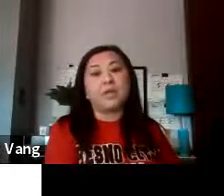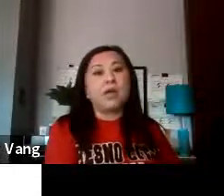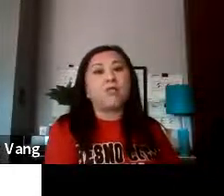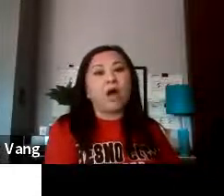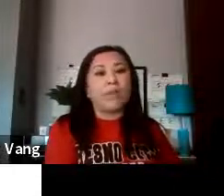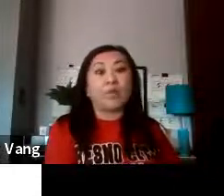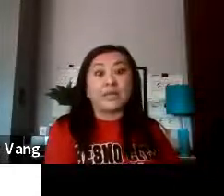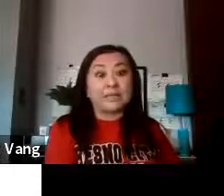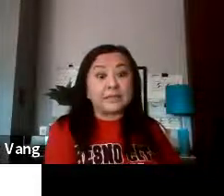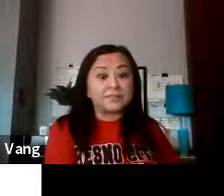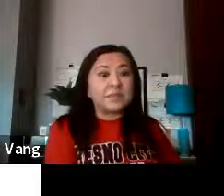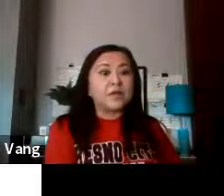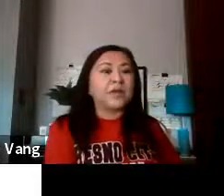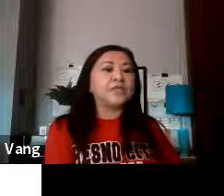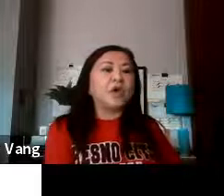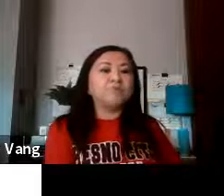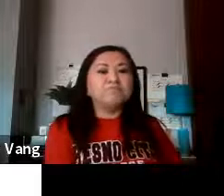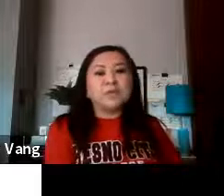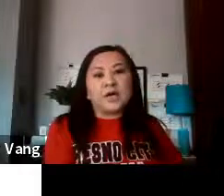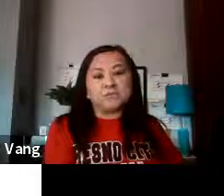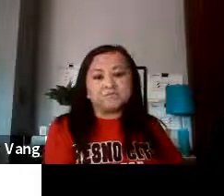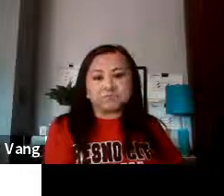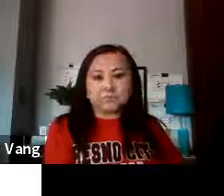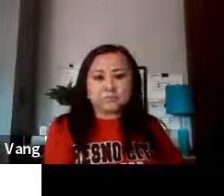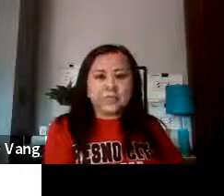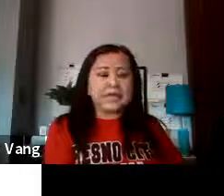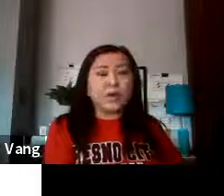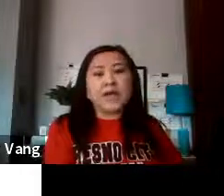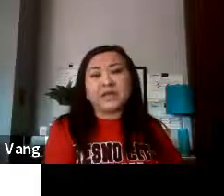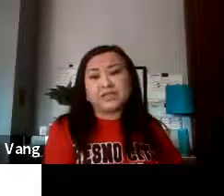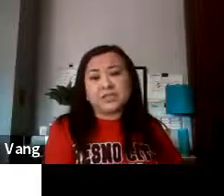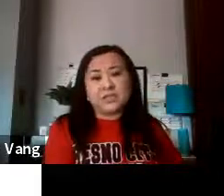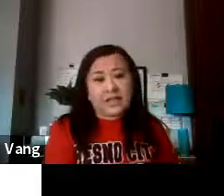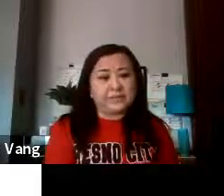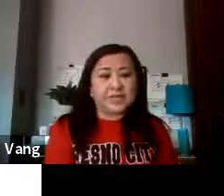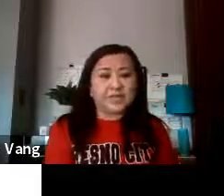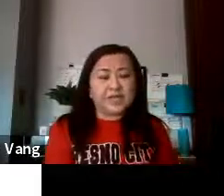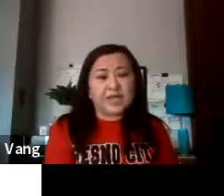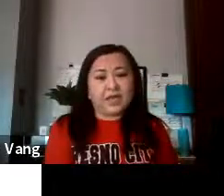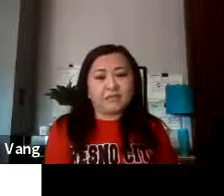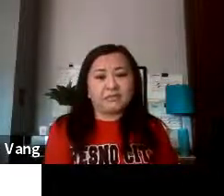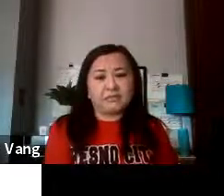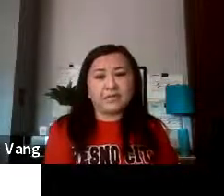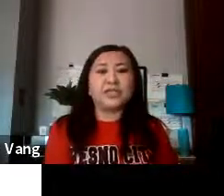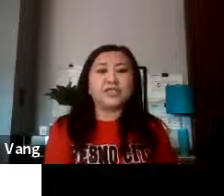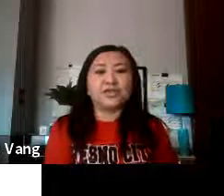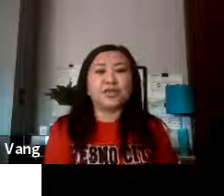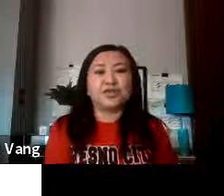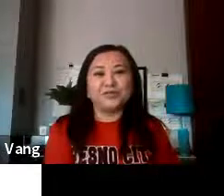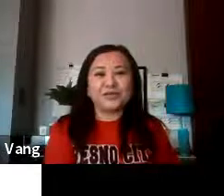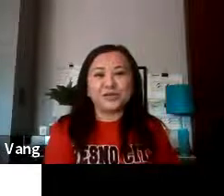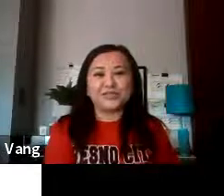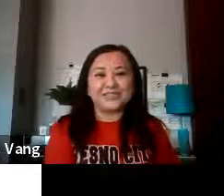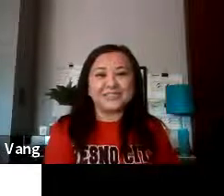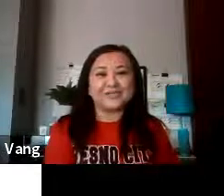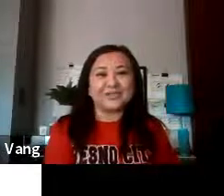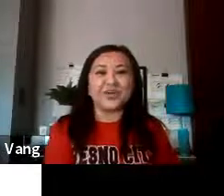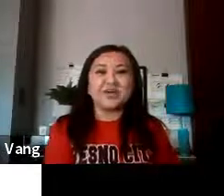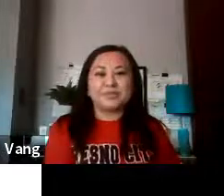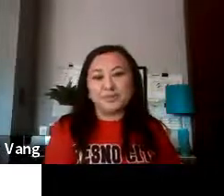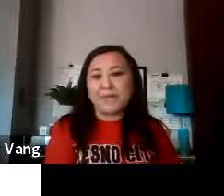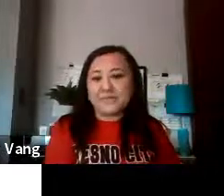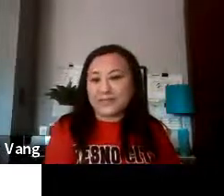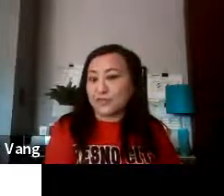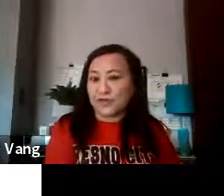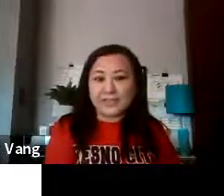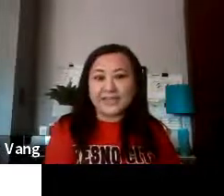them a lot more readily. Okay, so, you know, I've actually like linked a initial resource list of the two campuses that you learned